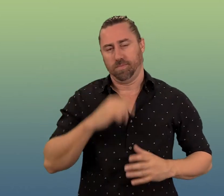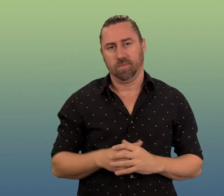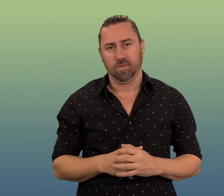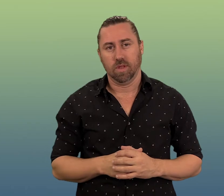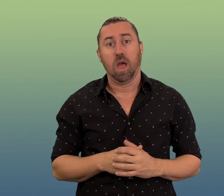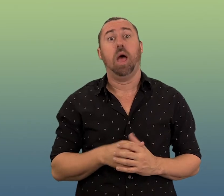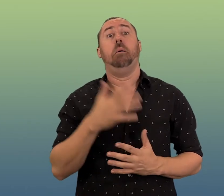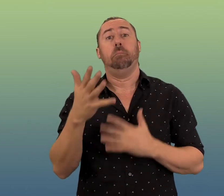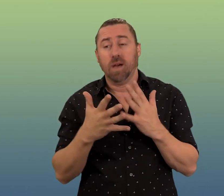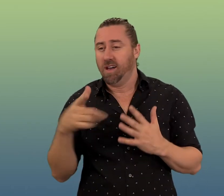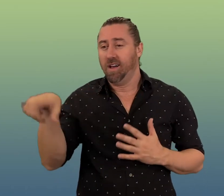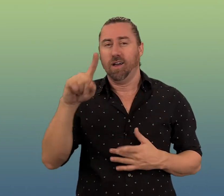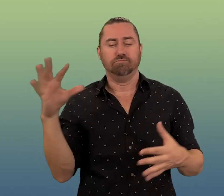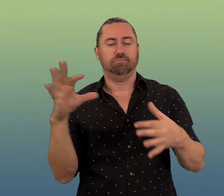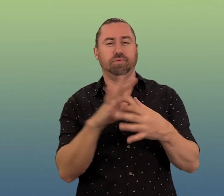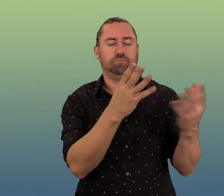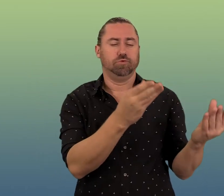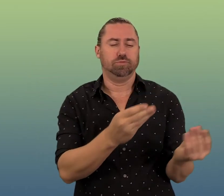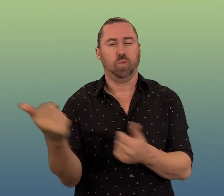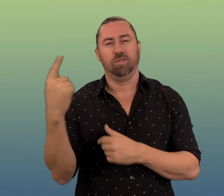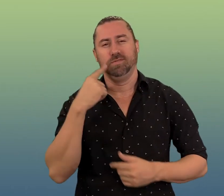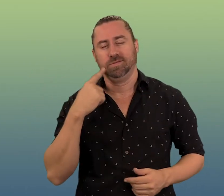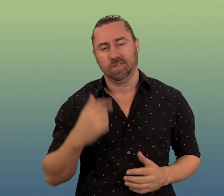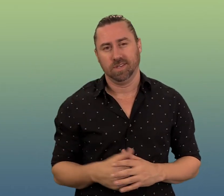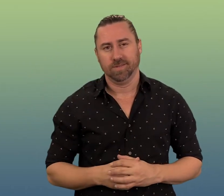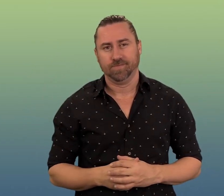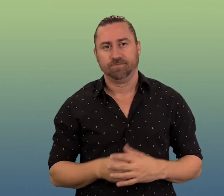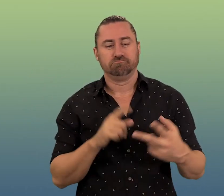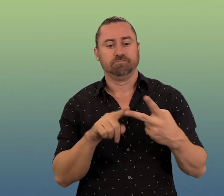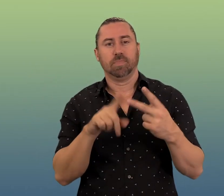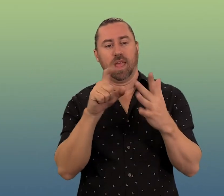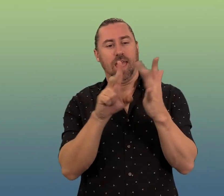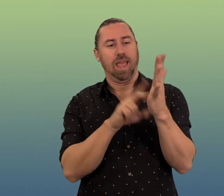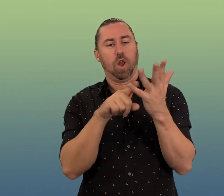It results in a connected and easy experience. Inclusion.